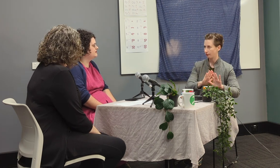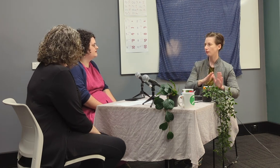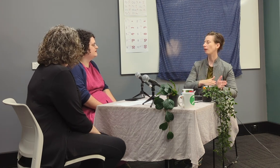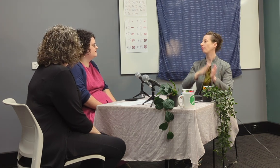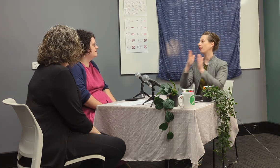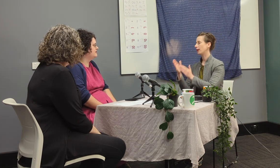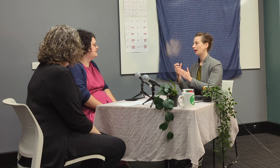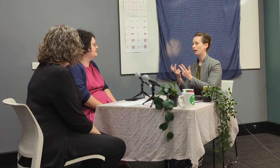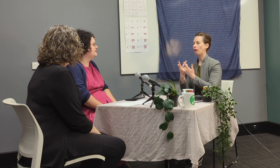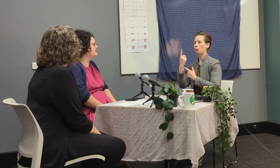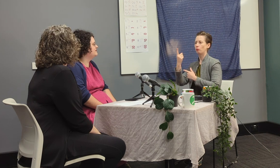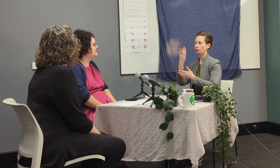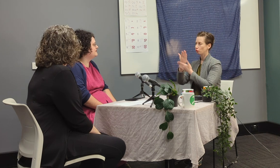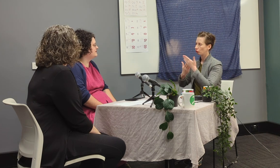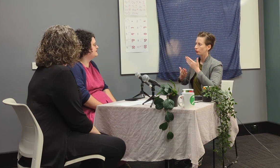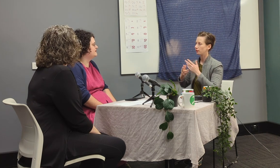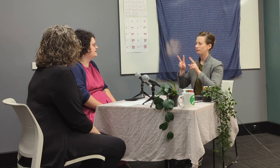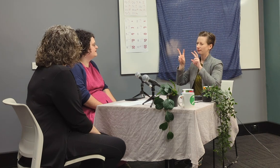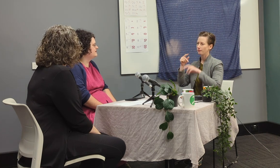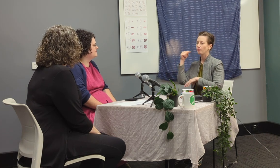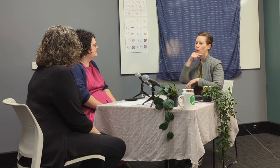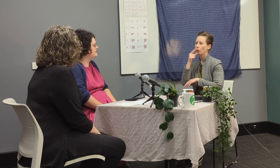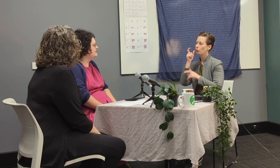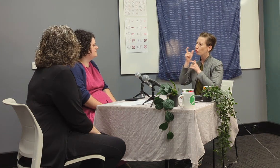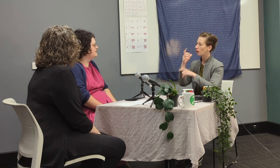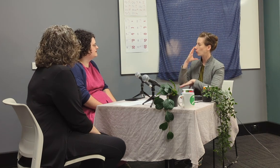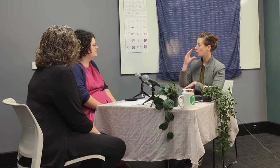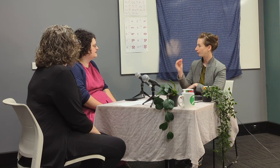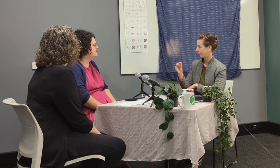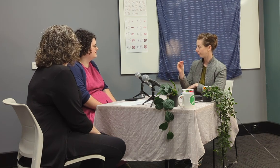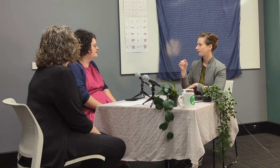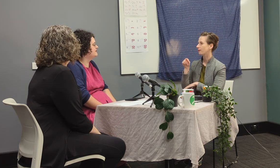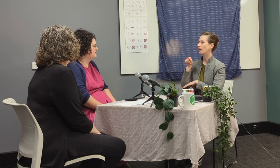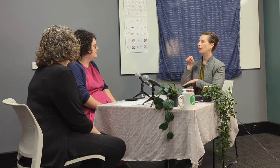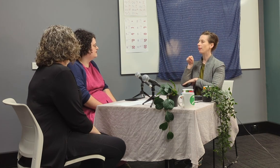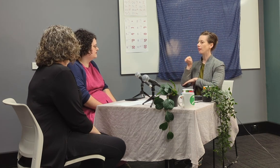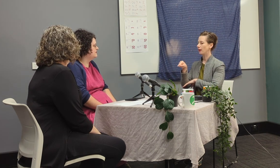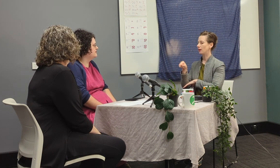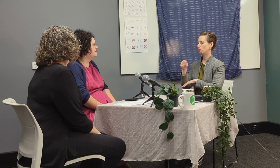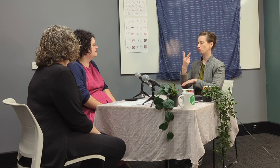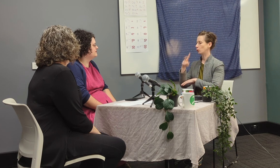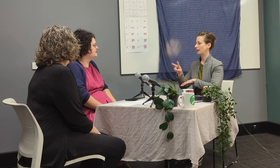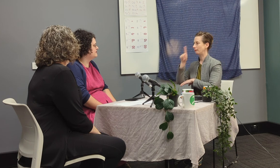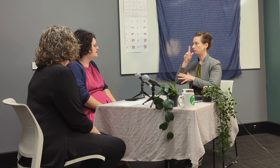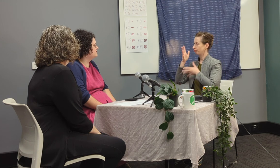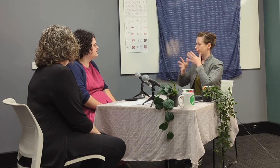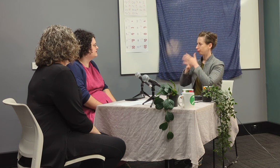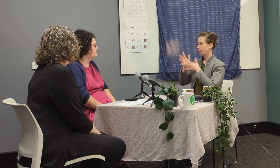Lindsay did that work. Then there was another story called The Boy Who Cried Wolf.